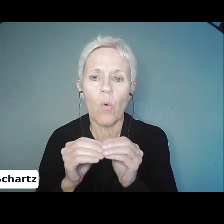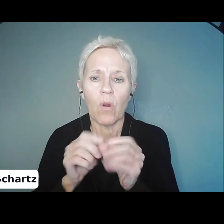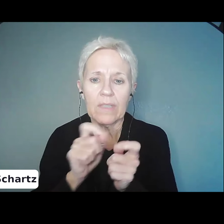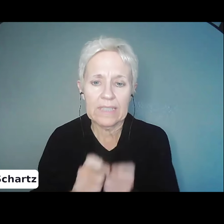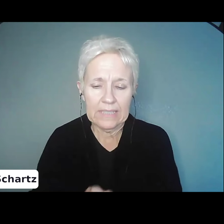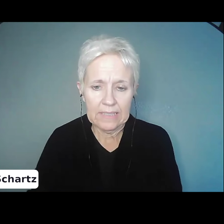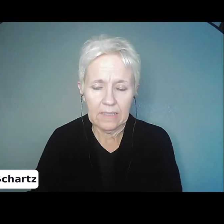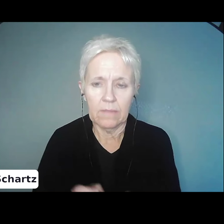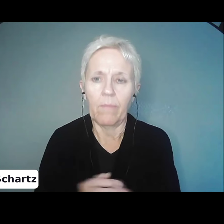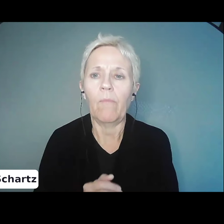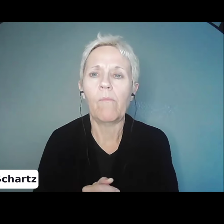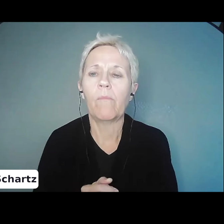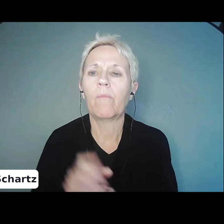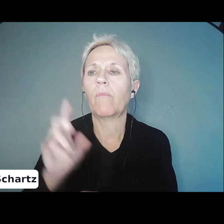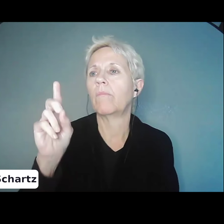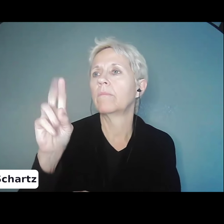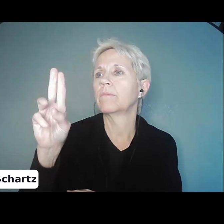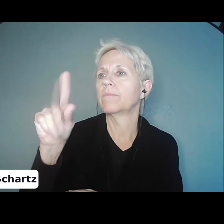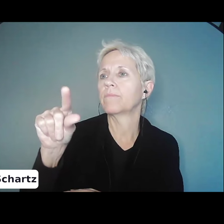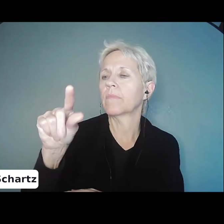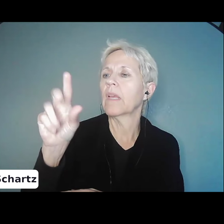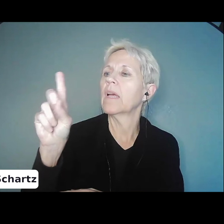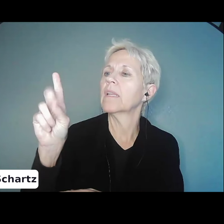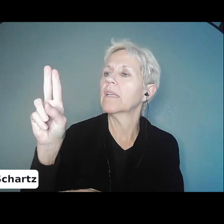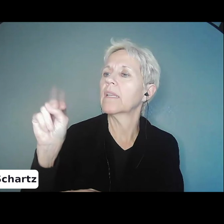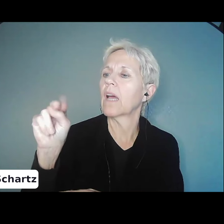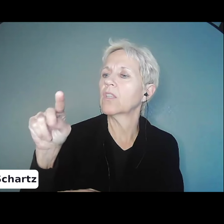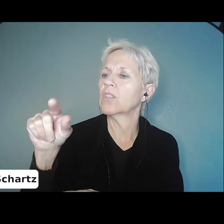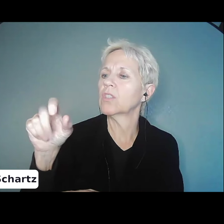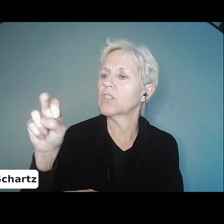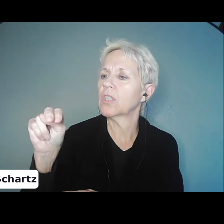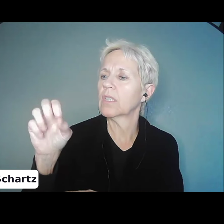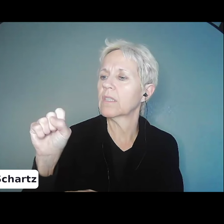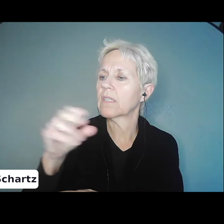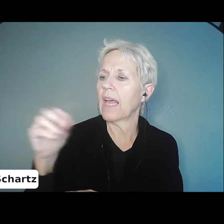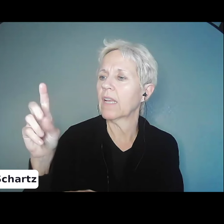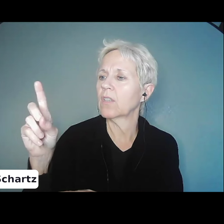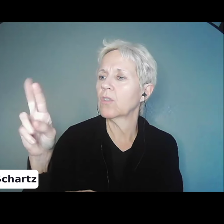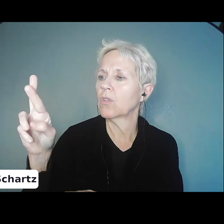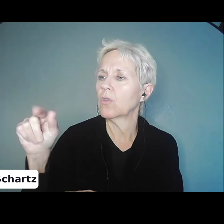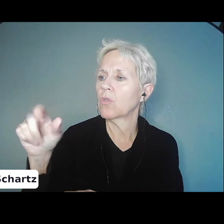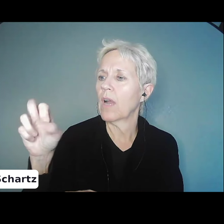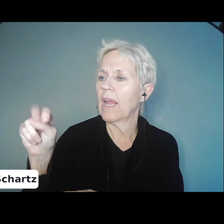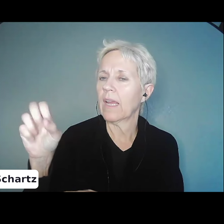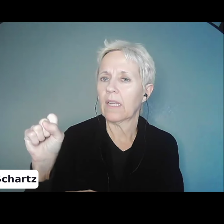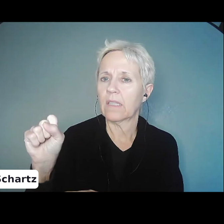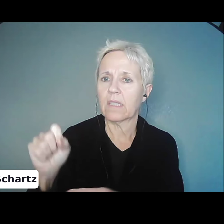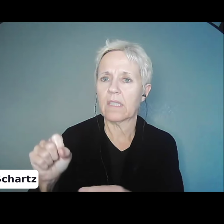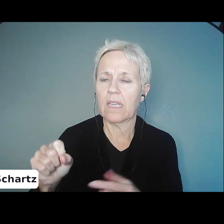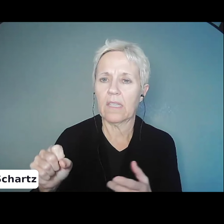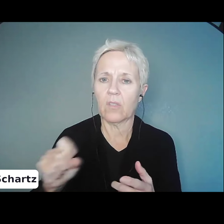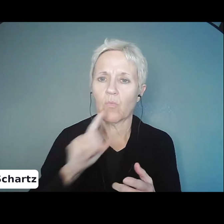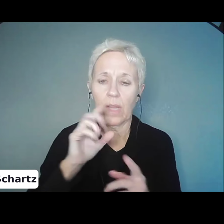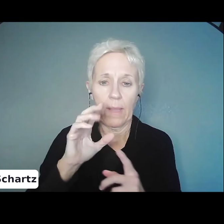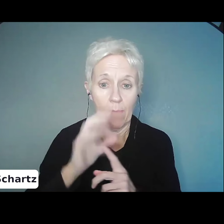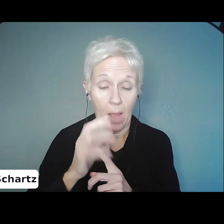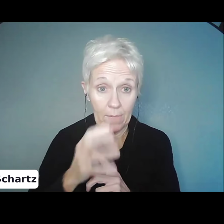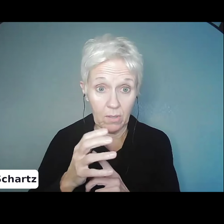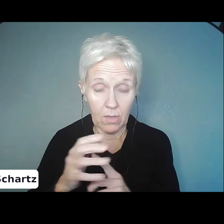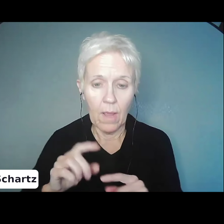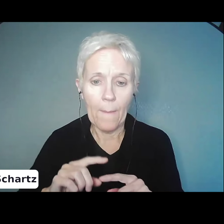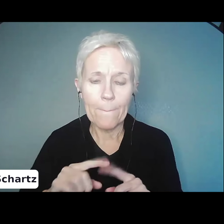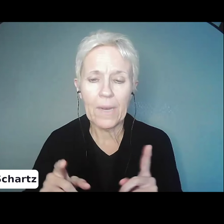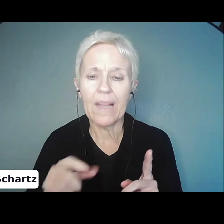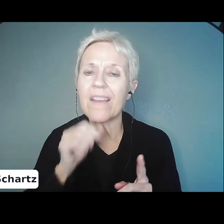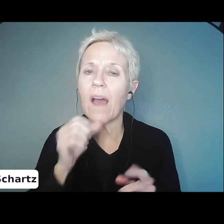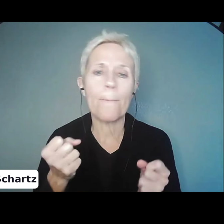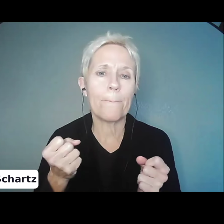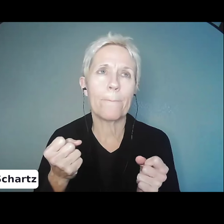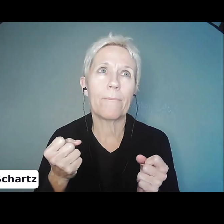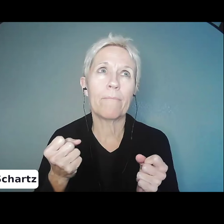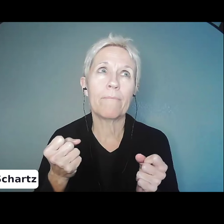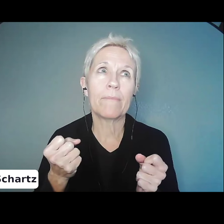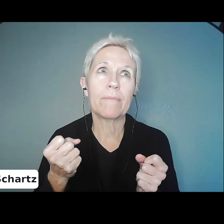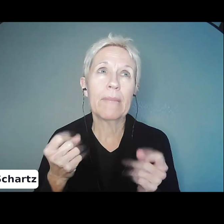Just raise your hand and you can give more details.